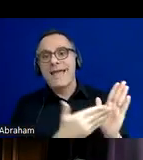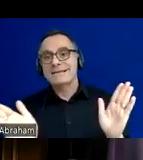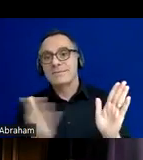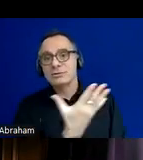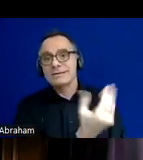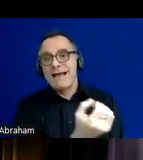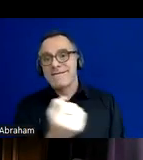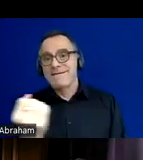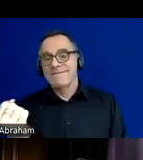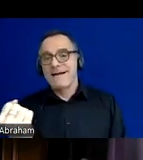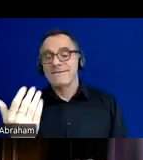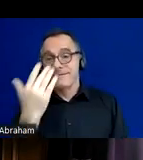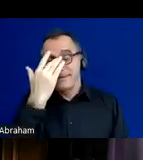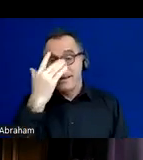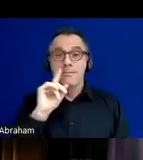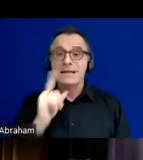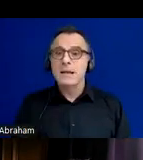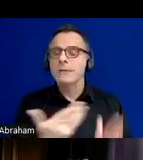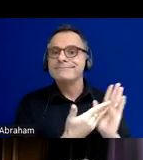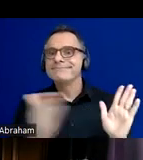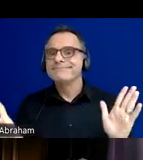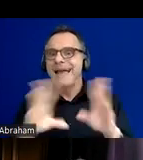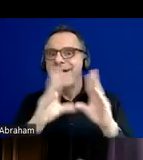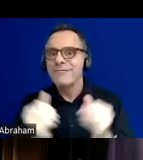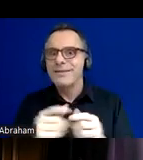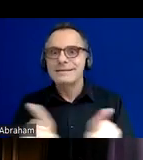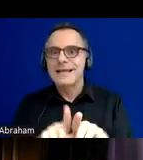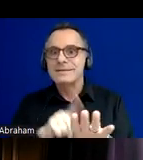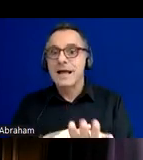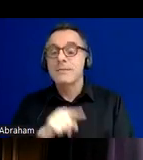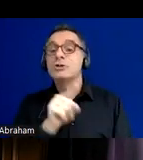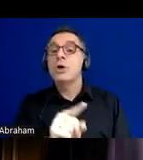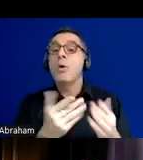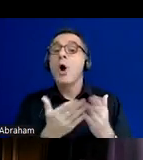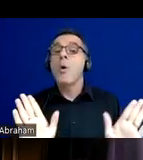only so much you can display at a time, so the open archive is a great way to bring out themed